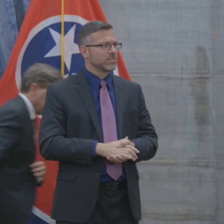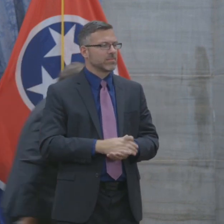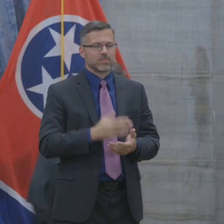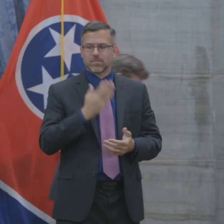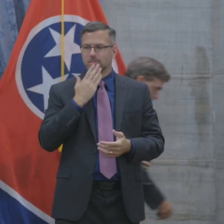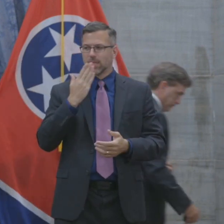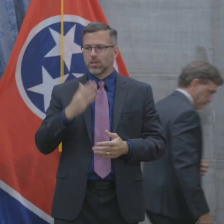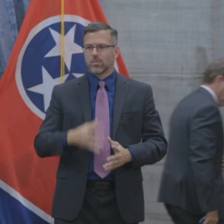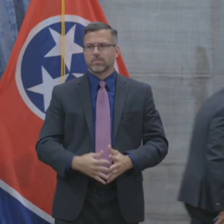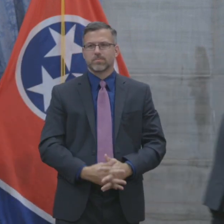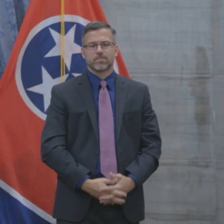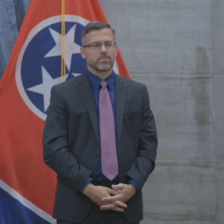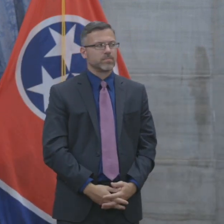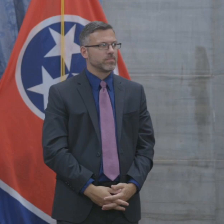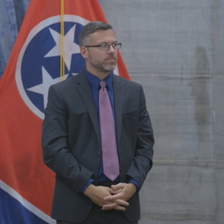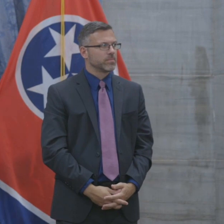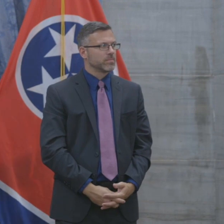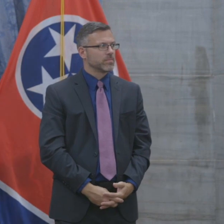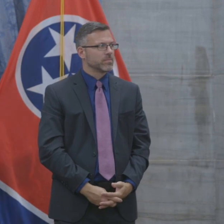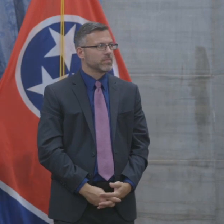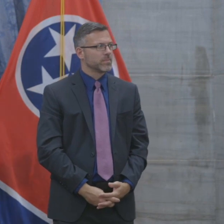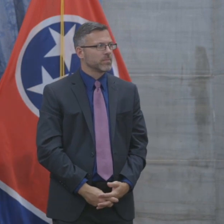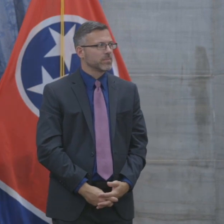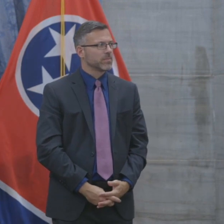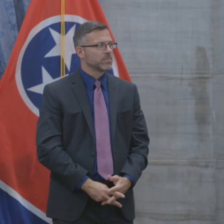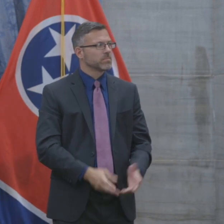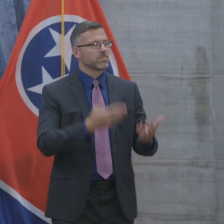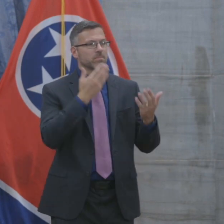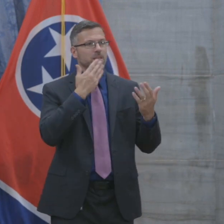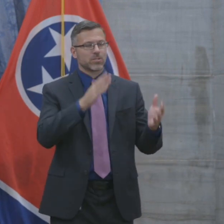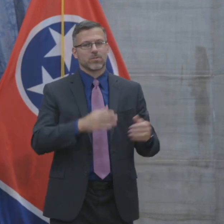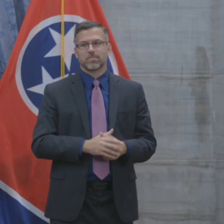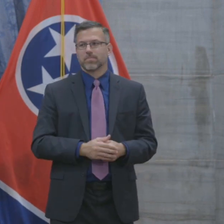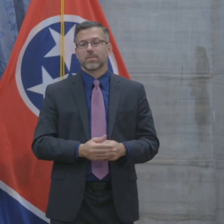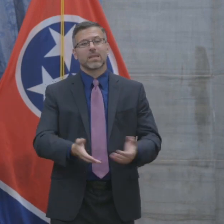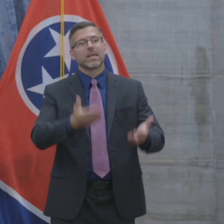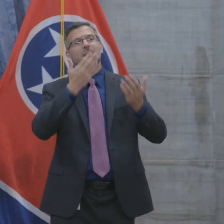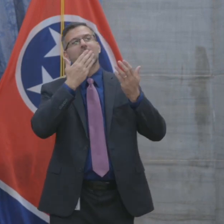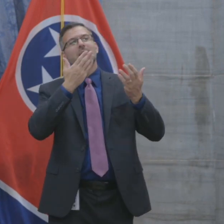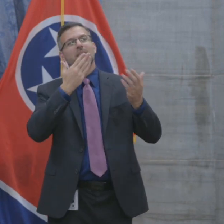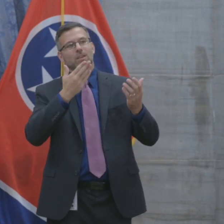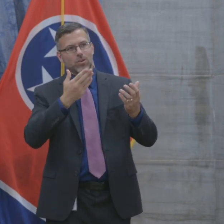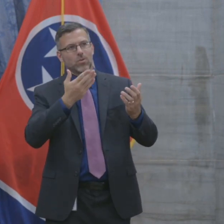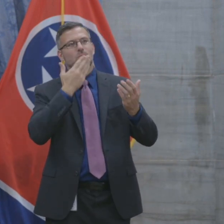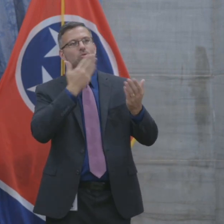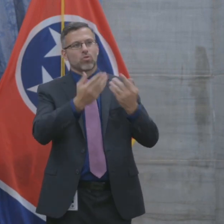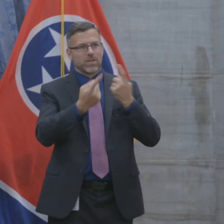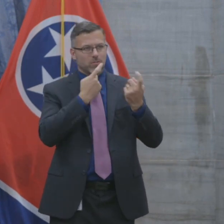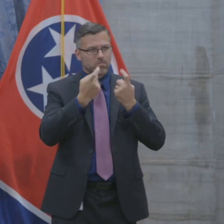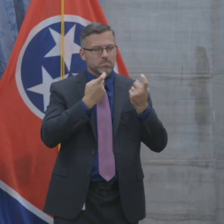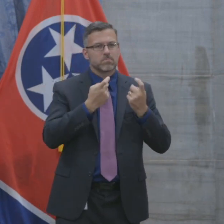the outdoors, our state parks are at record levels, some of those groups are already experience ago lot of our small